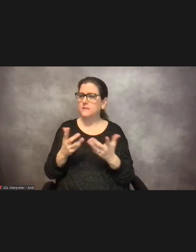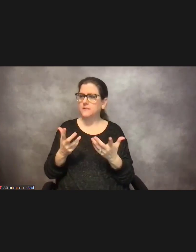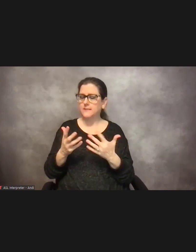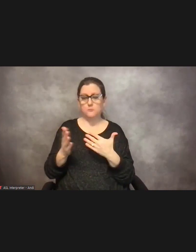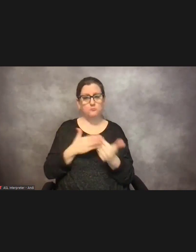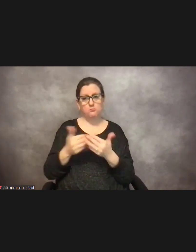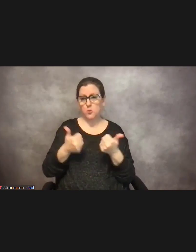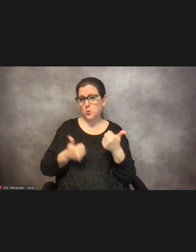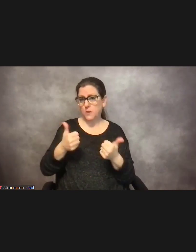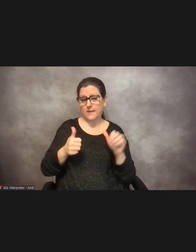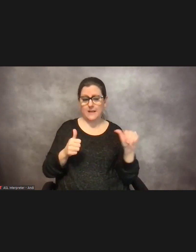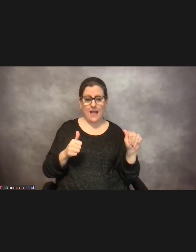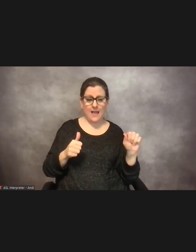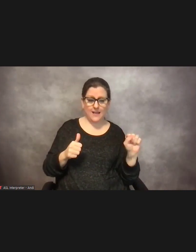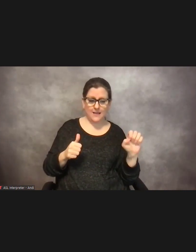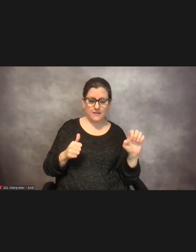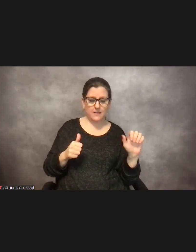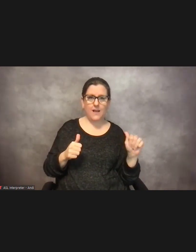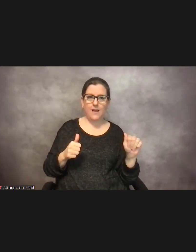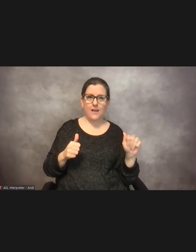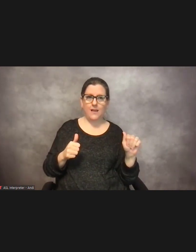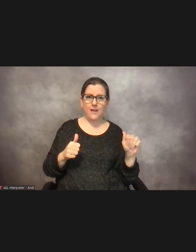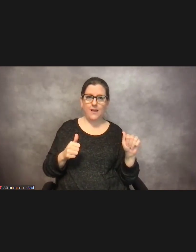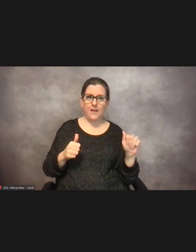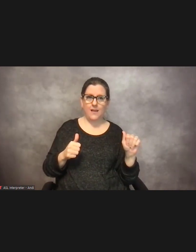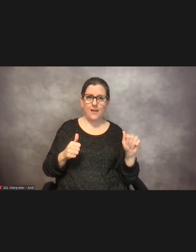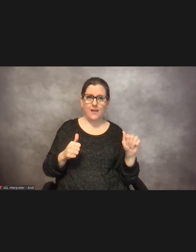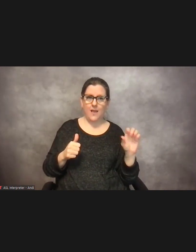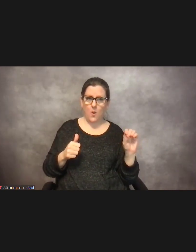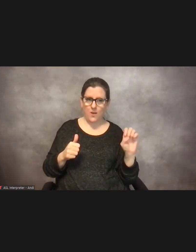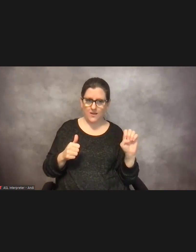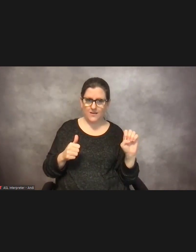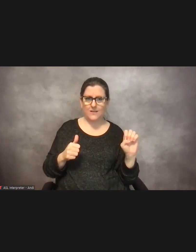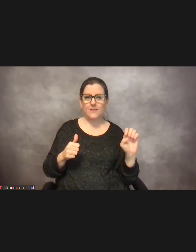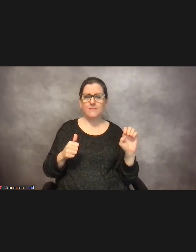Regardless of which method you use, you will eventually have children who don't pass.